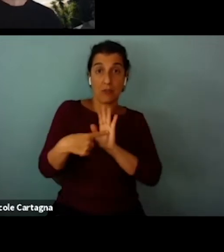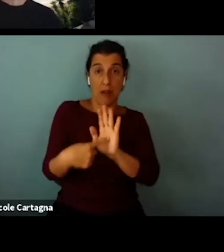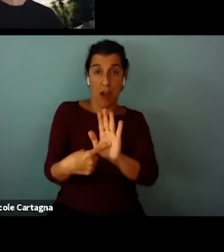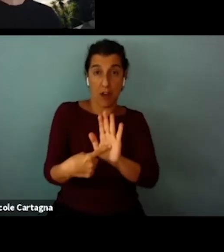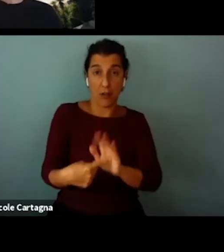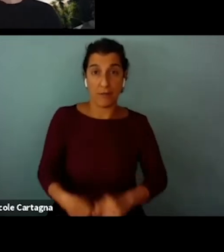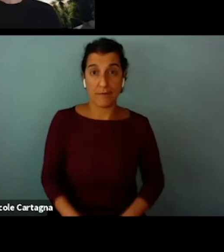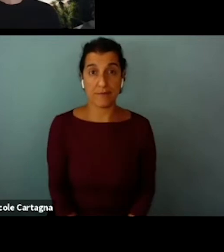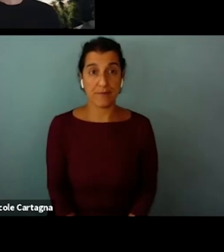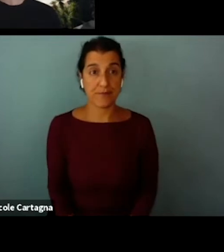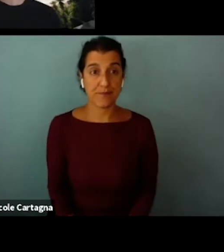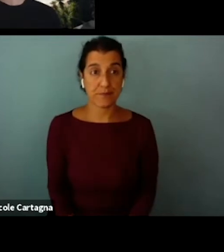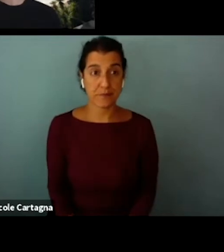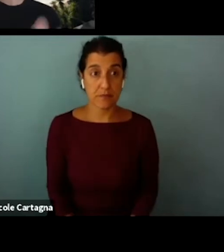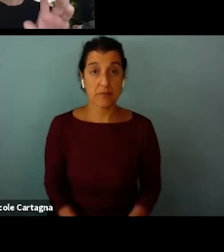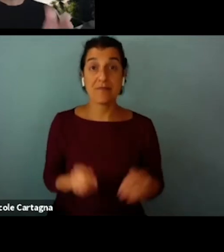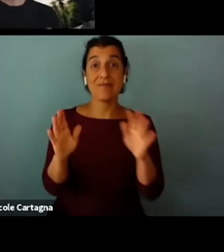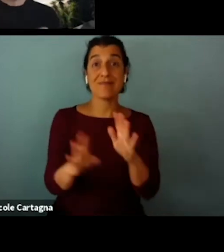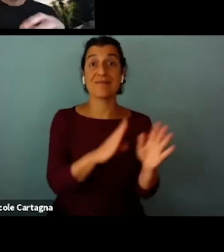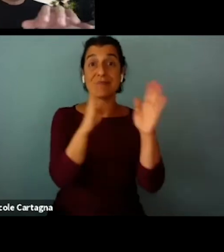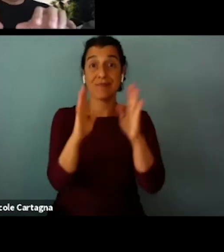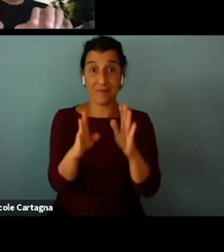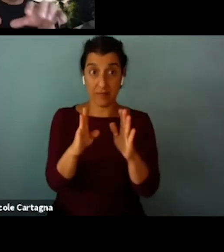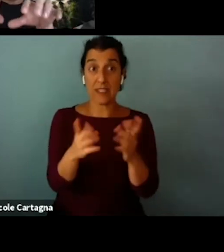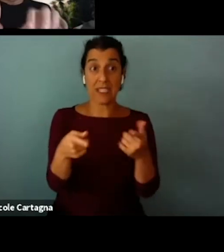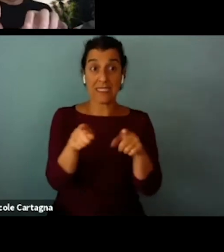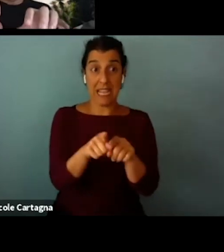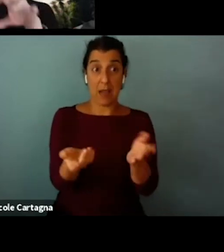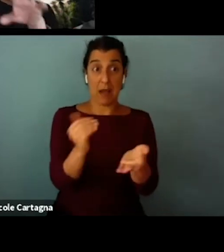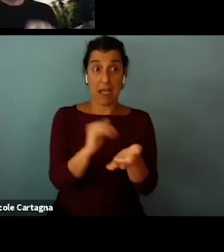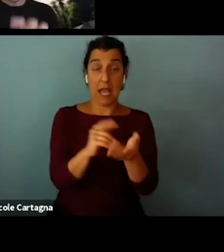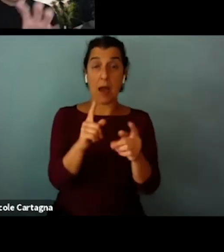um now here's the same sort of thing again but showing the bl